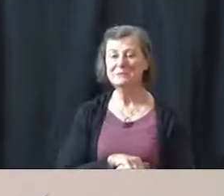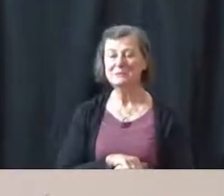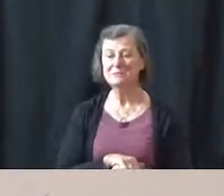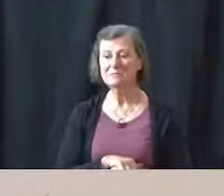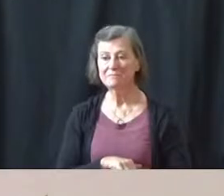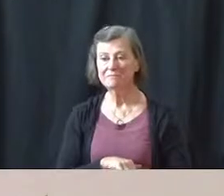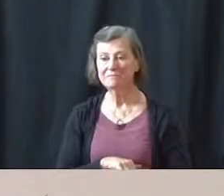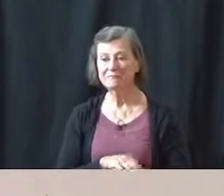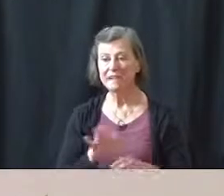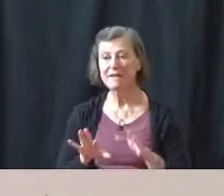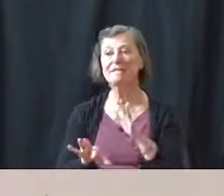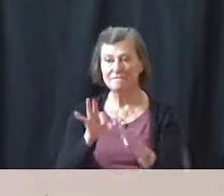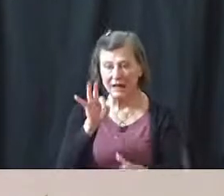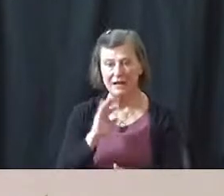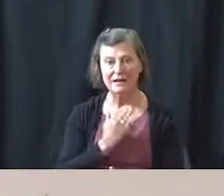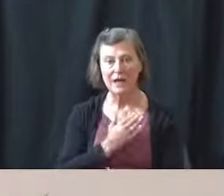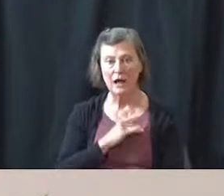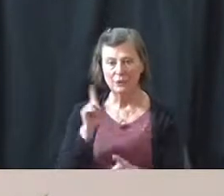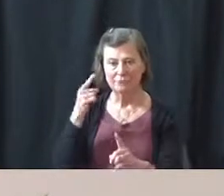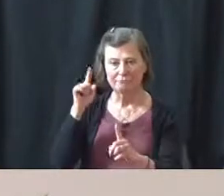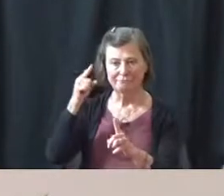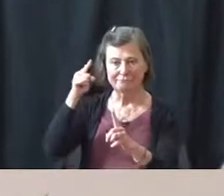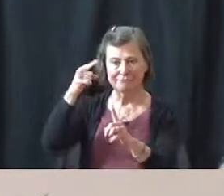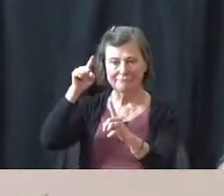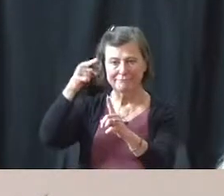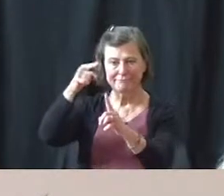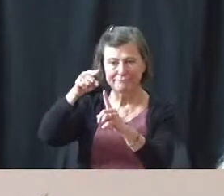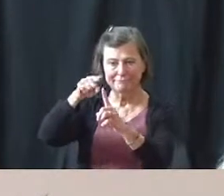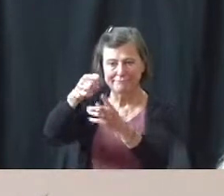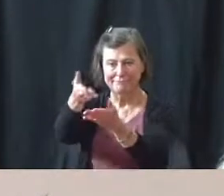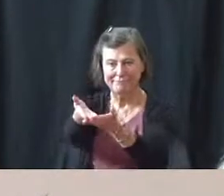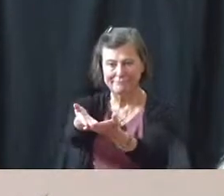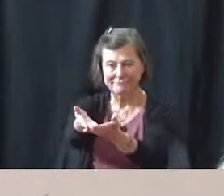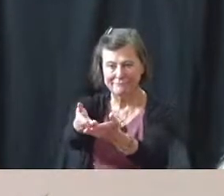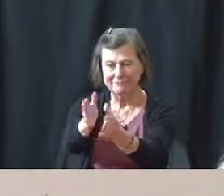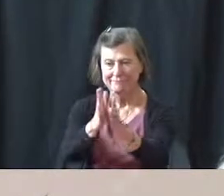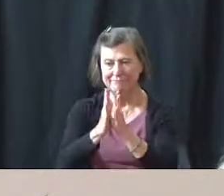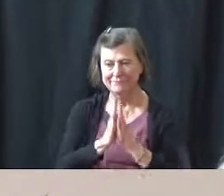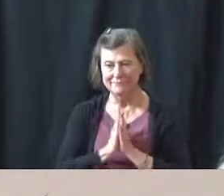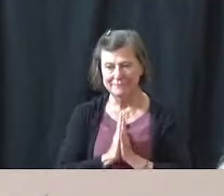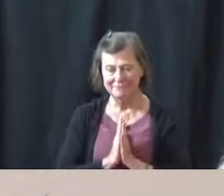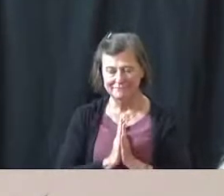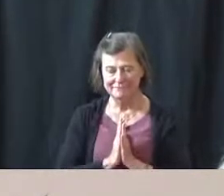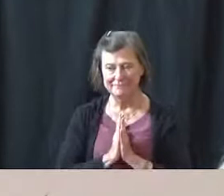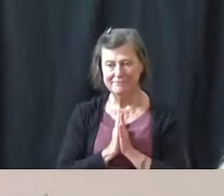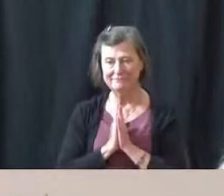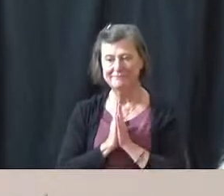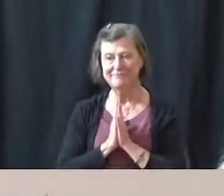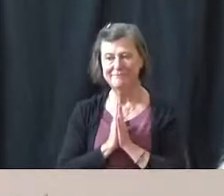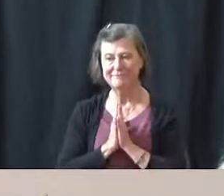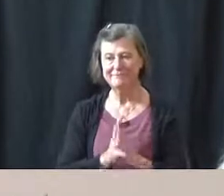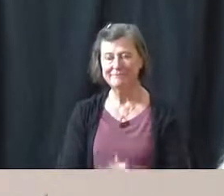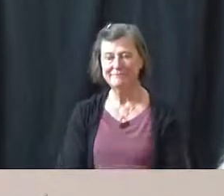And we find our way.